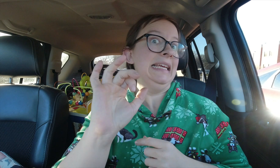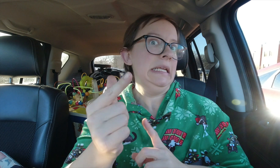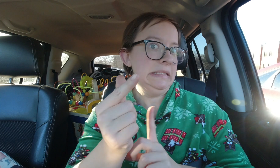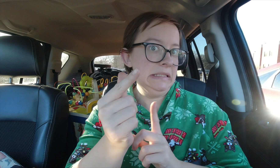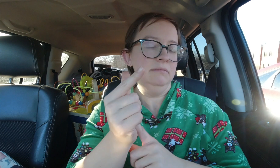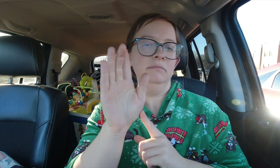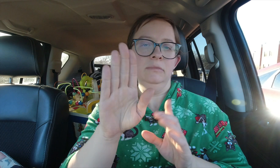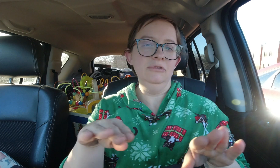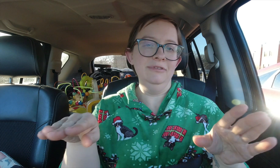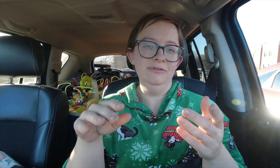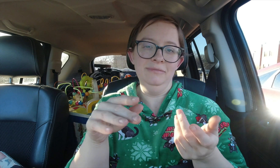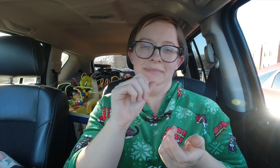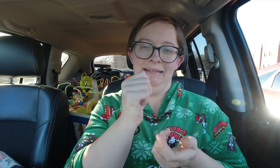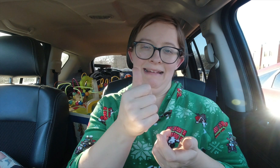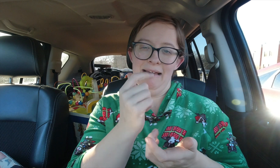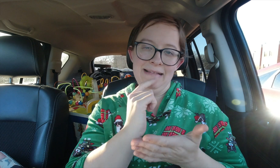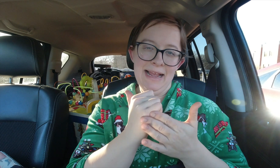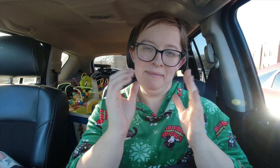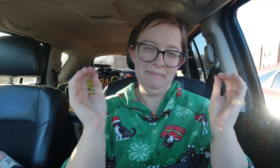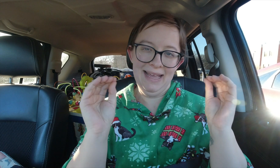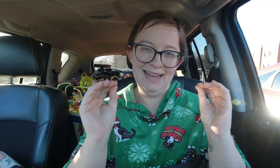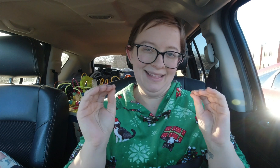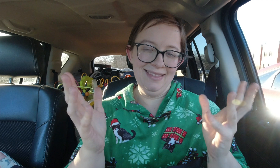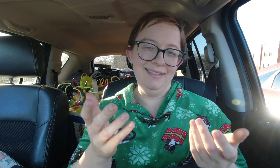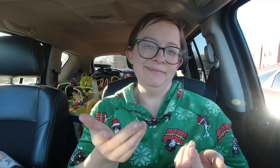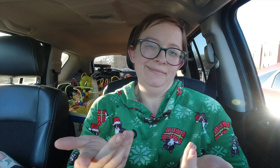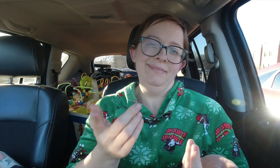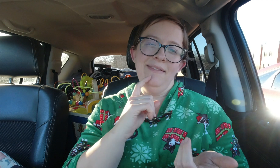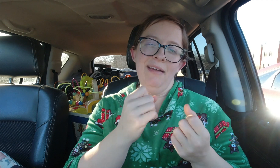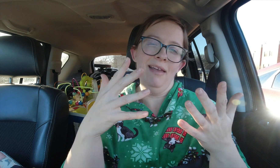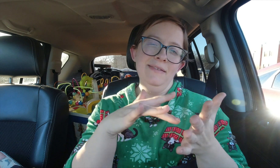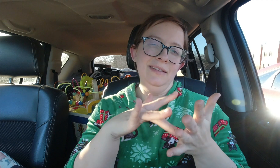but actually like hitting your child is not gonna help anything.